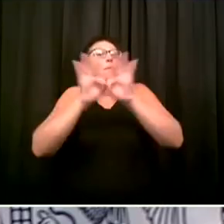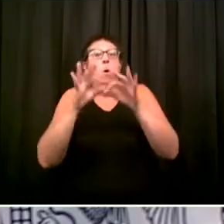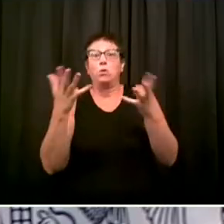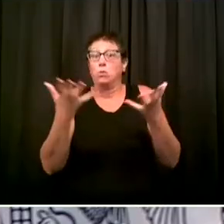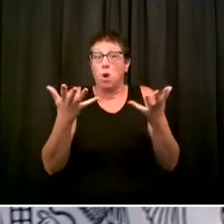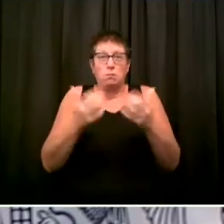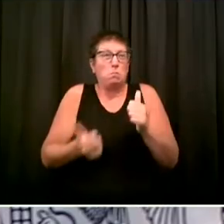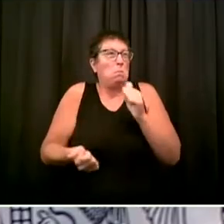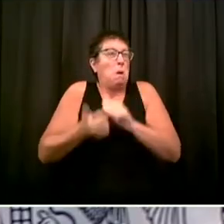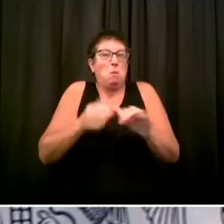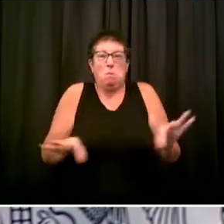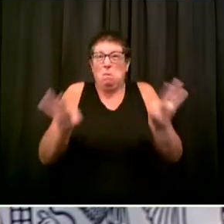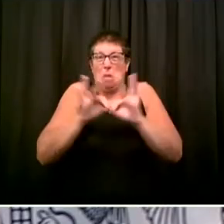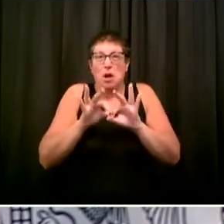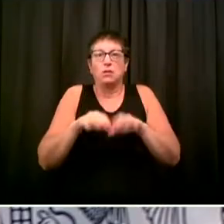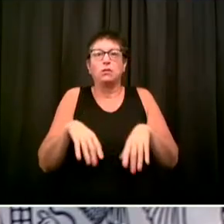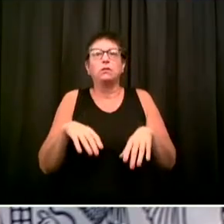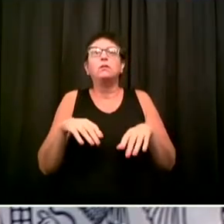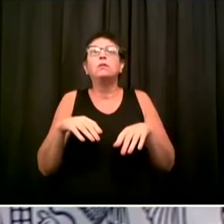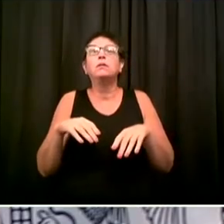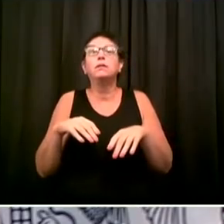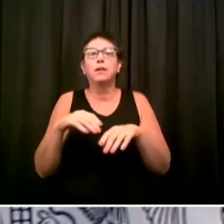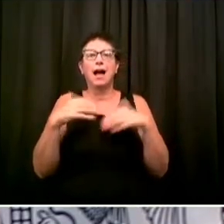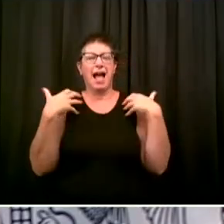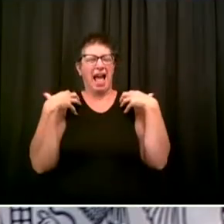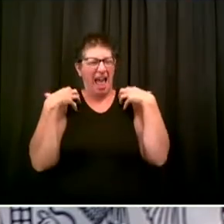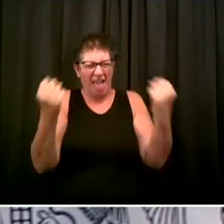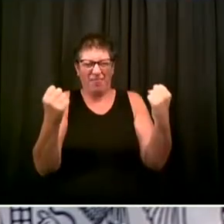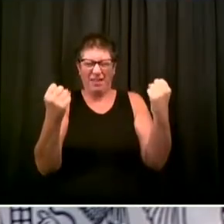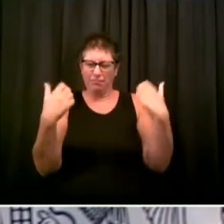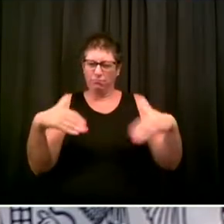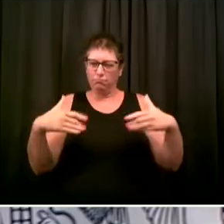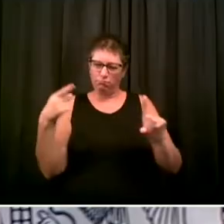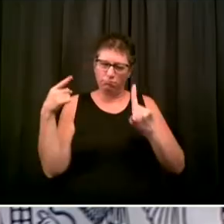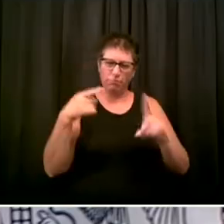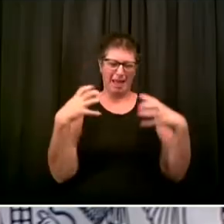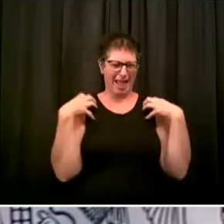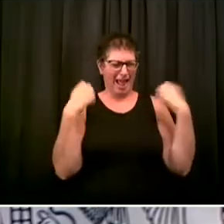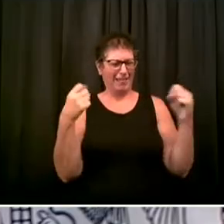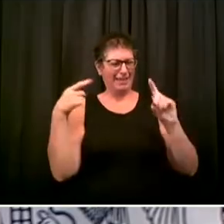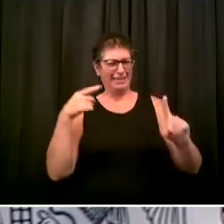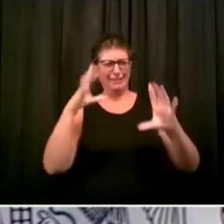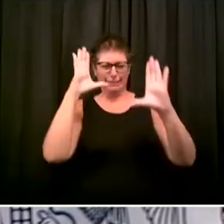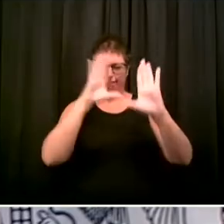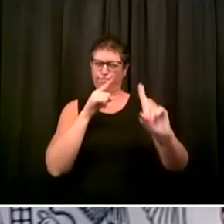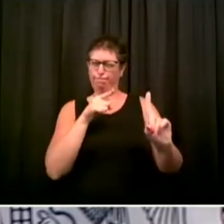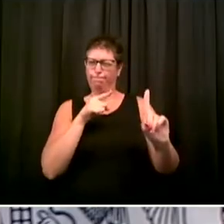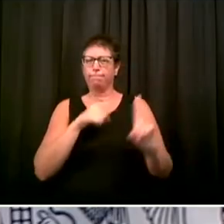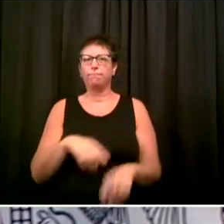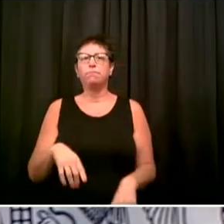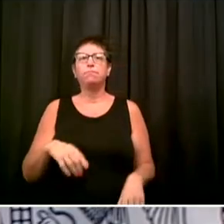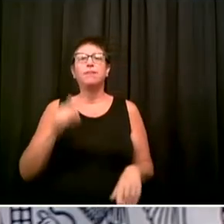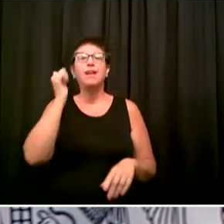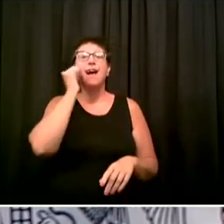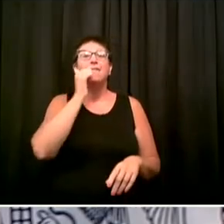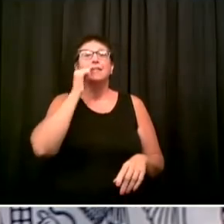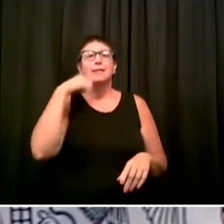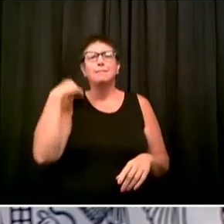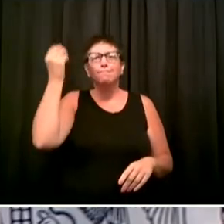SERVICESO NE,ENGETTING READY. THE MOST IMPORTANT THING IS HEALTH AND SAFETY OF THE SCHOOL